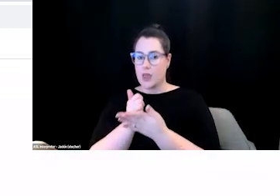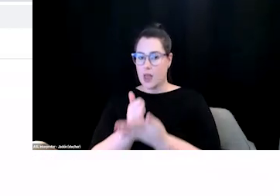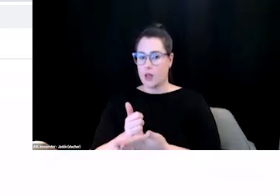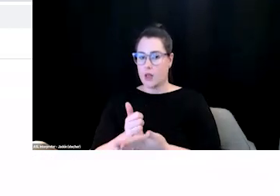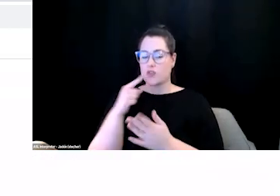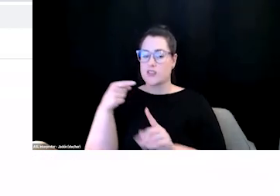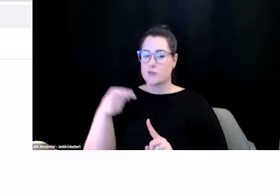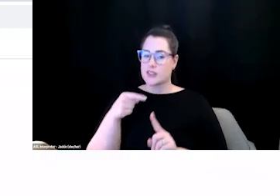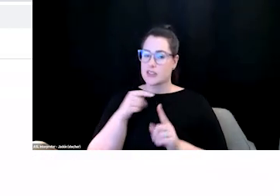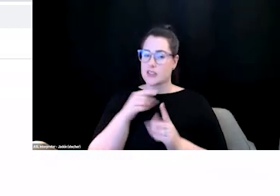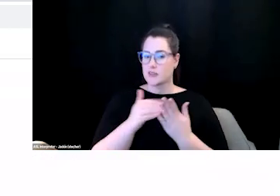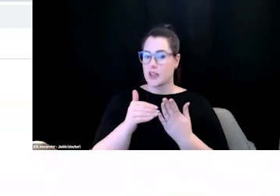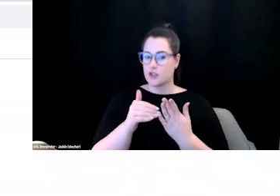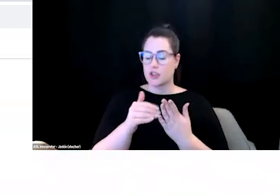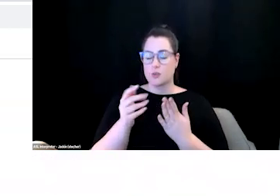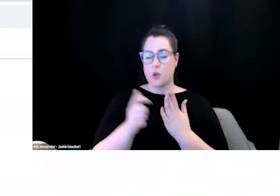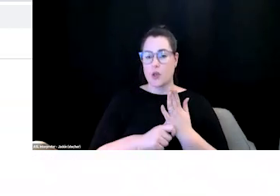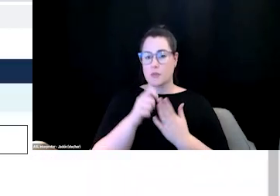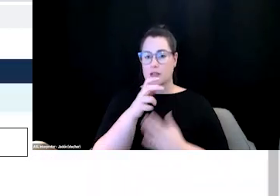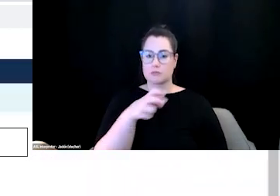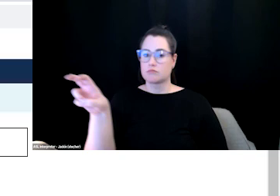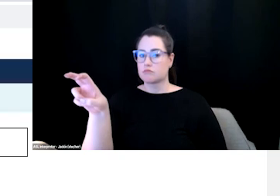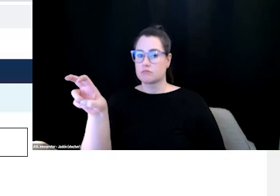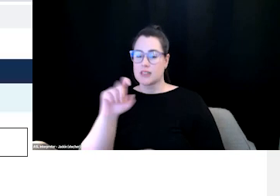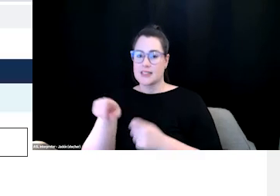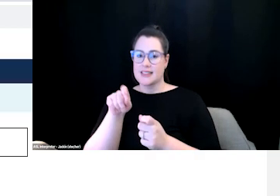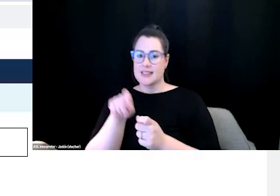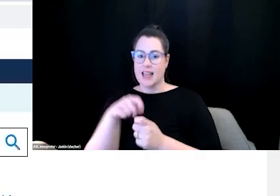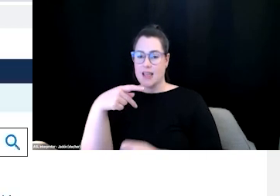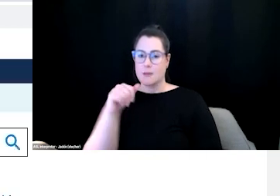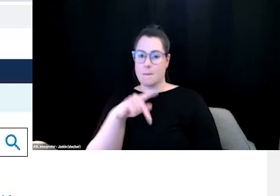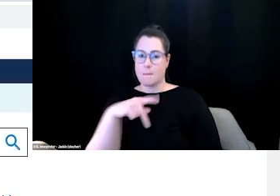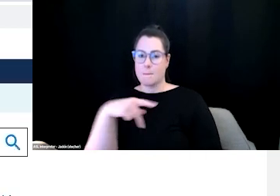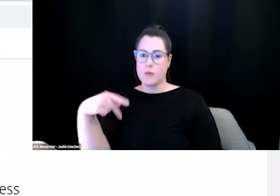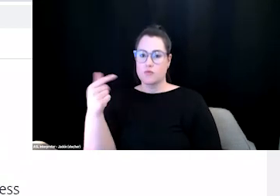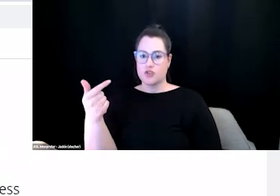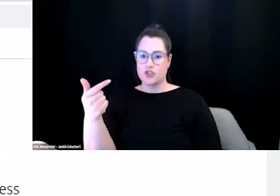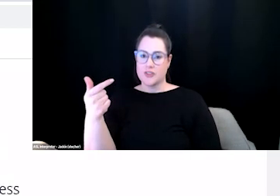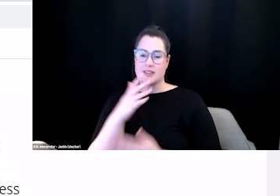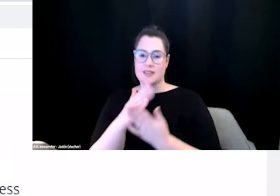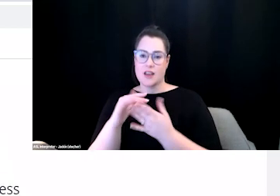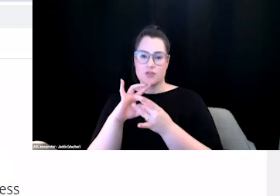And we will take you to the exact PAPPG chapter that that applies to. All right.